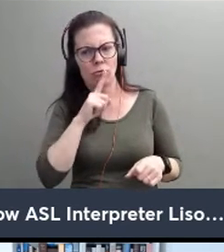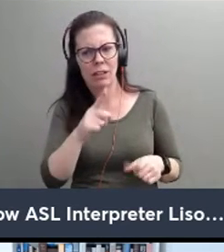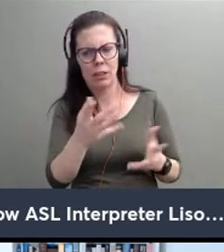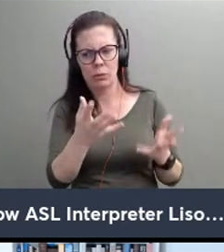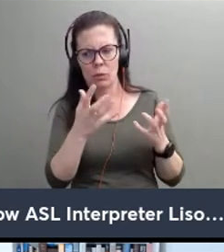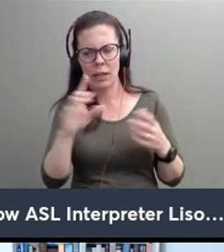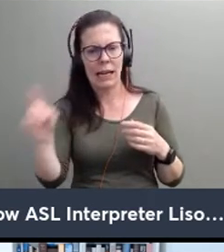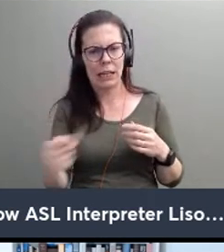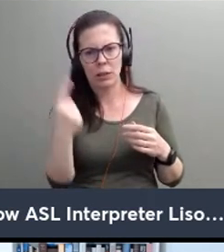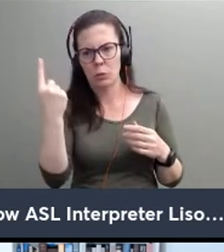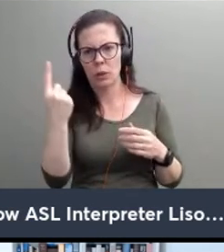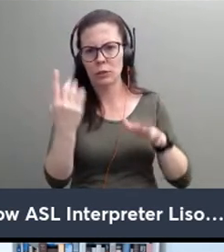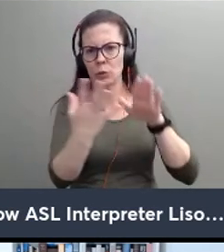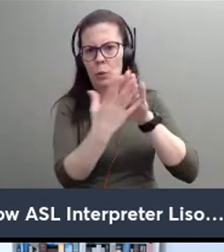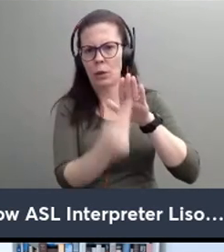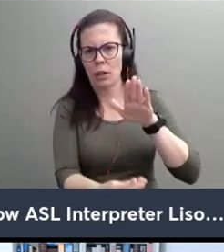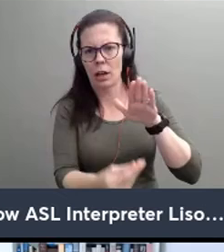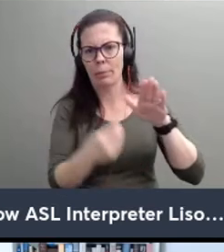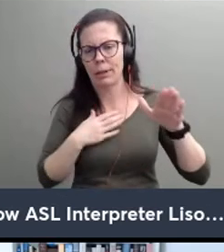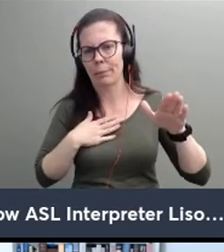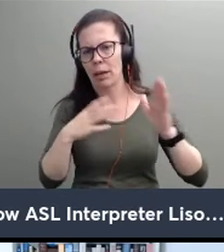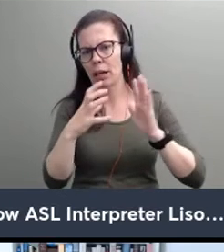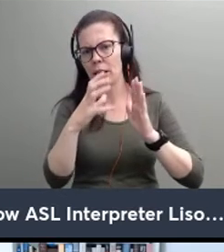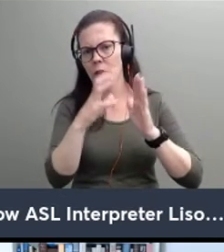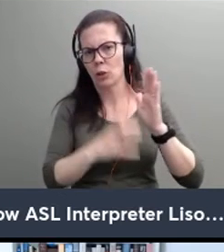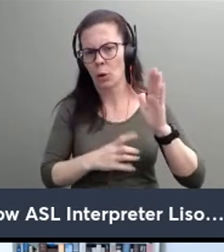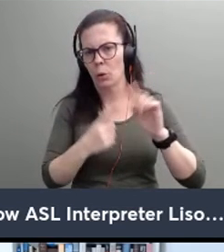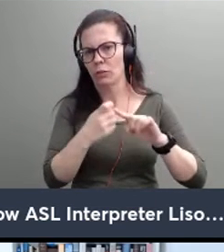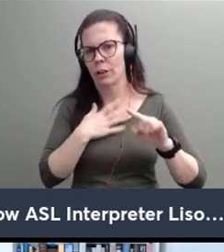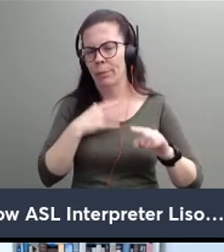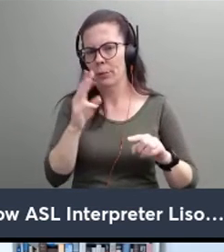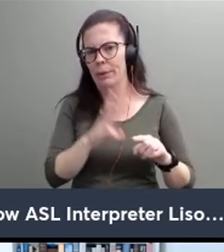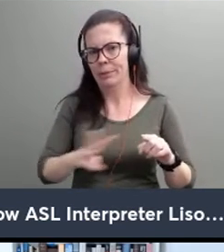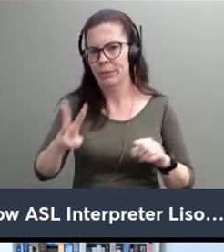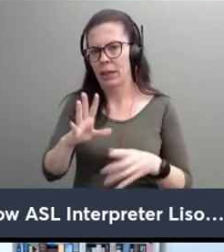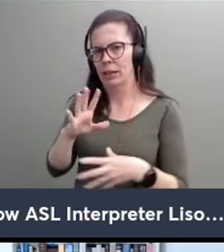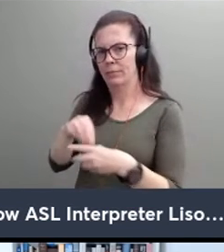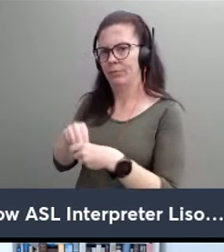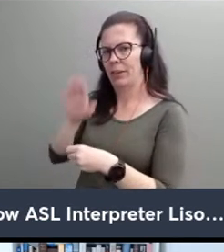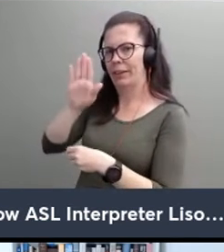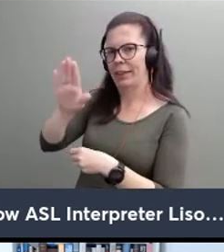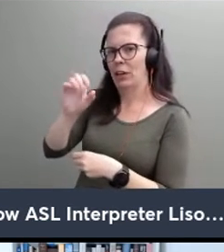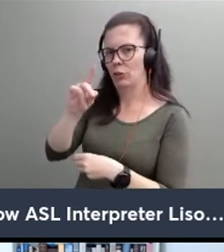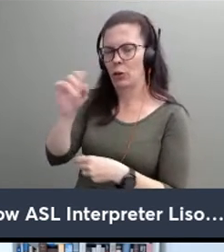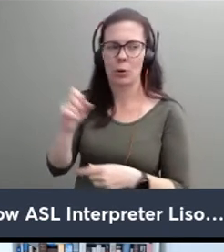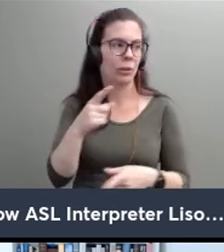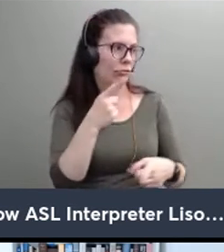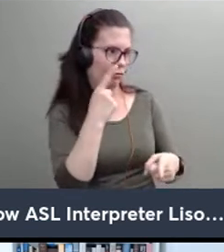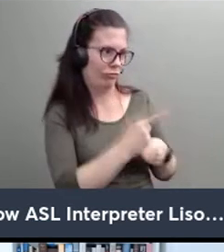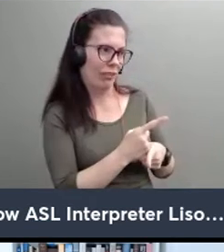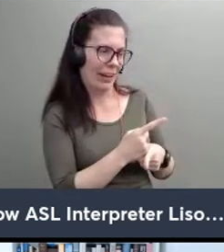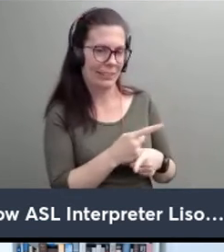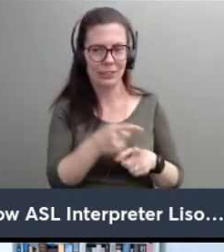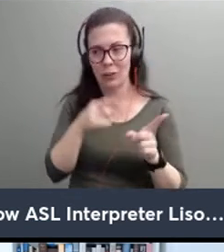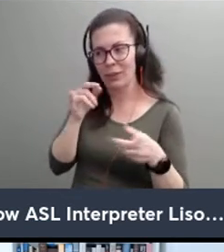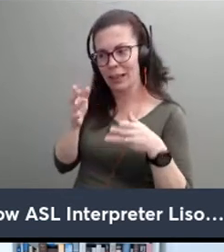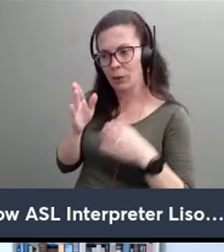to be able to copy the embed code out of my website and embed it into their website. Exactly. - So this way I'm creating an allow list